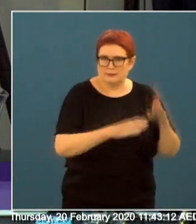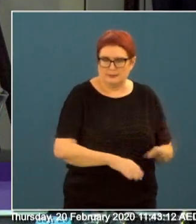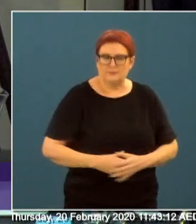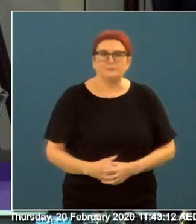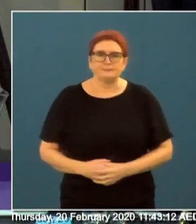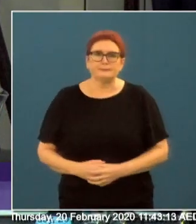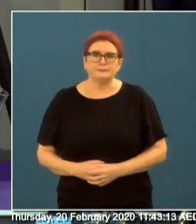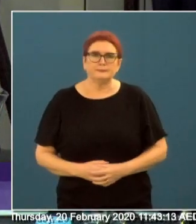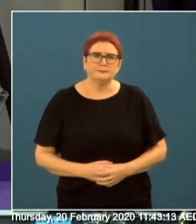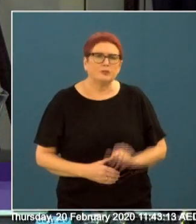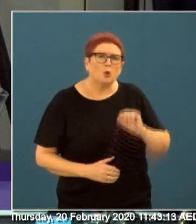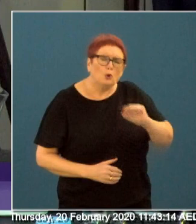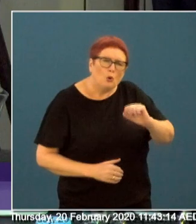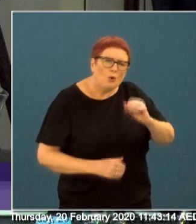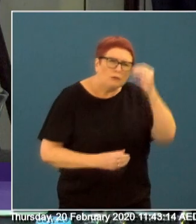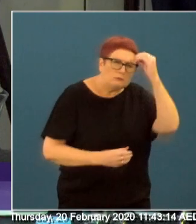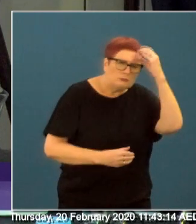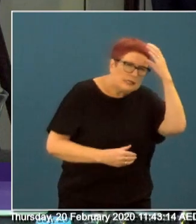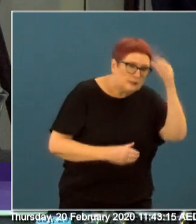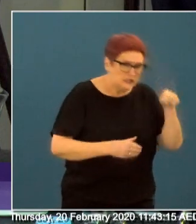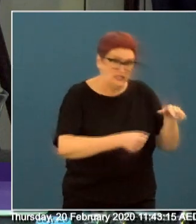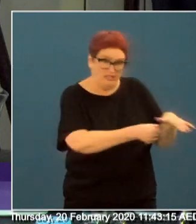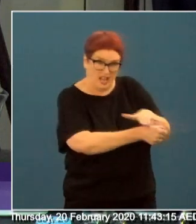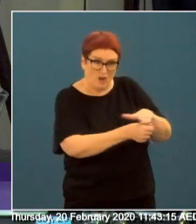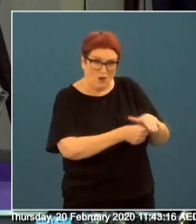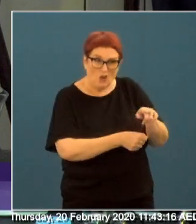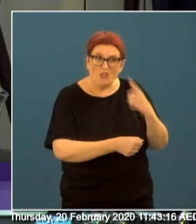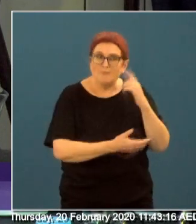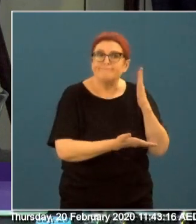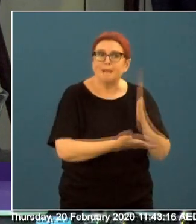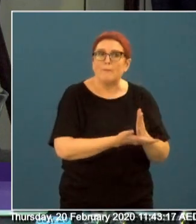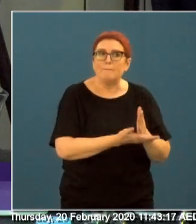area are concerned, there is a link between the higher death rates and